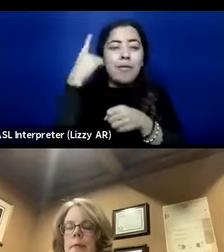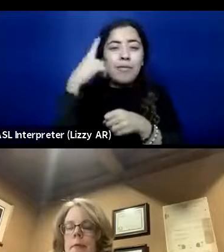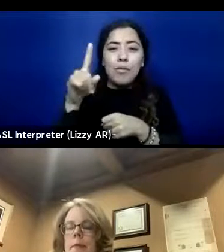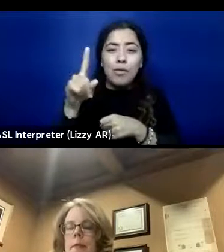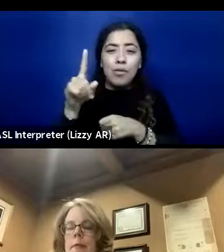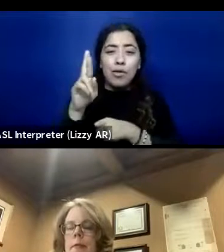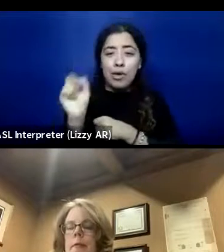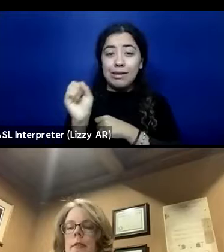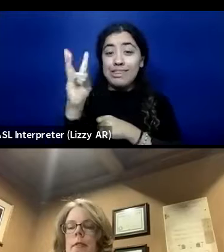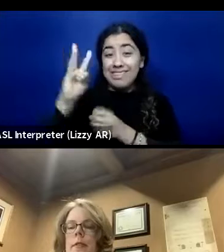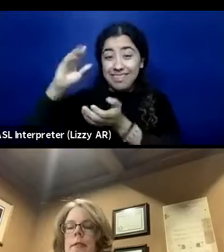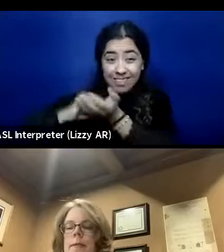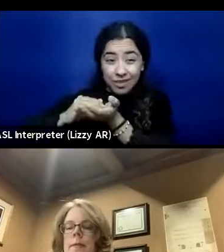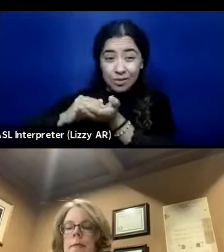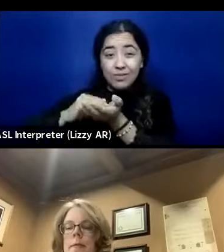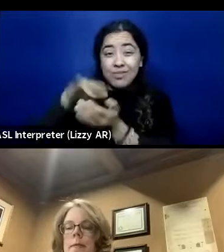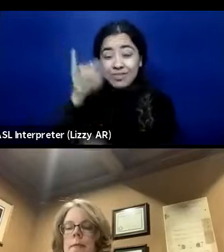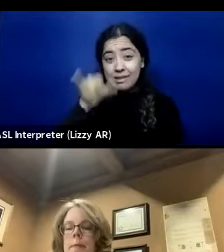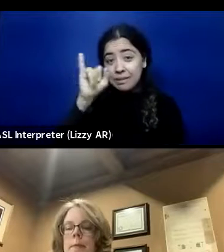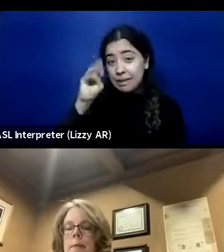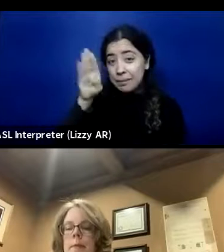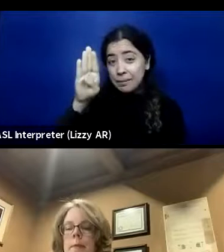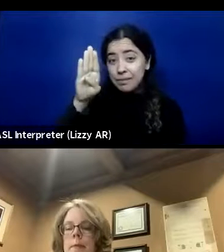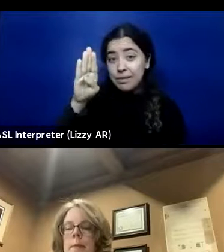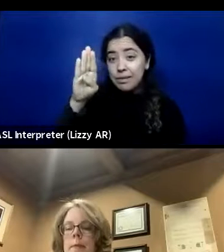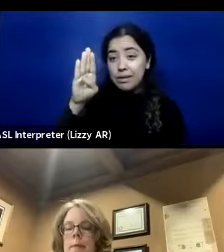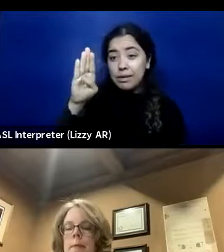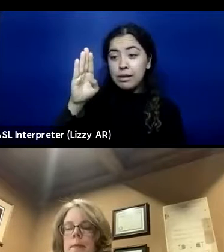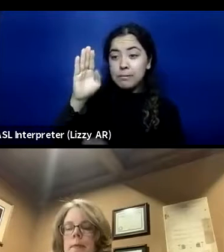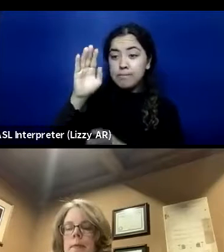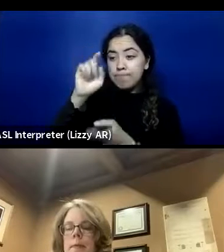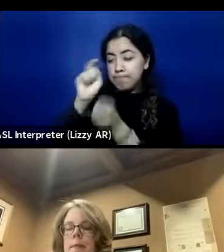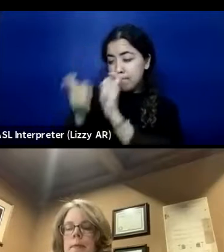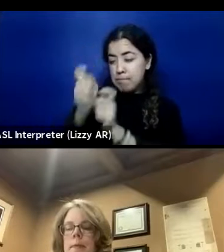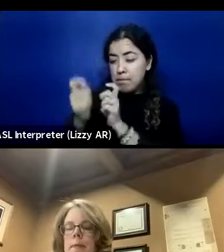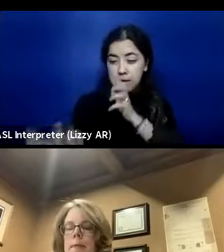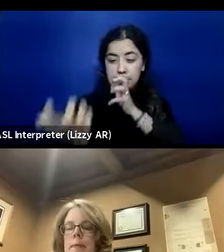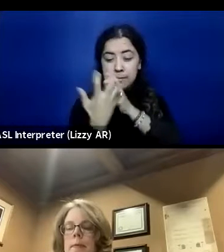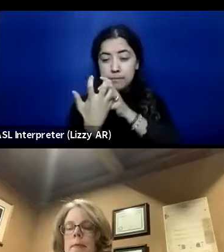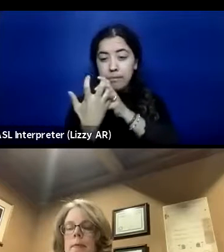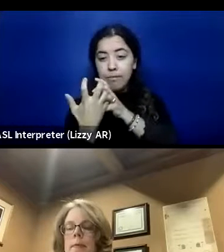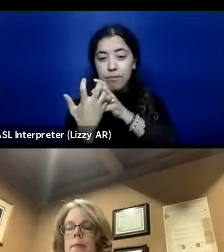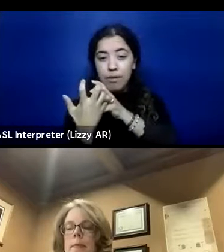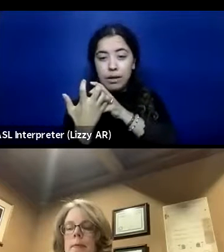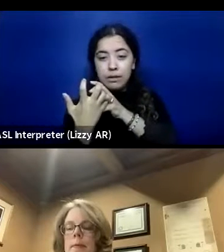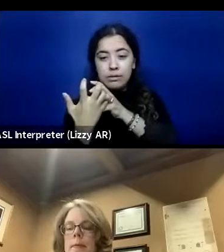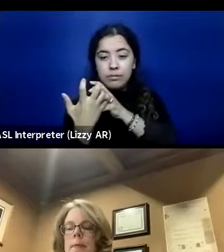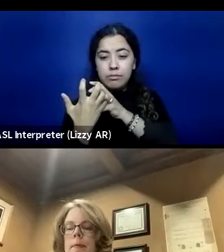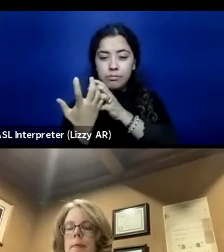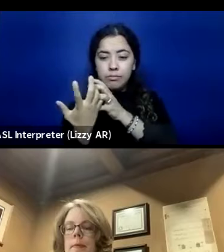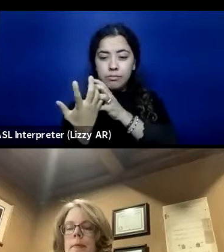which is the IBM-customized hardware supporting internet- That's right.